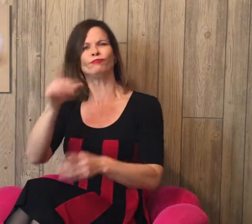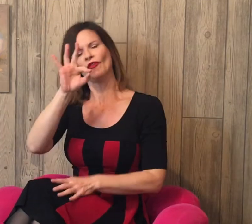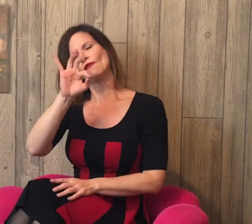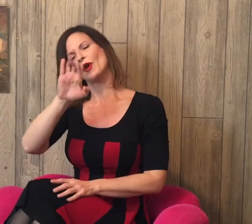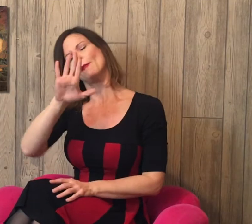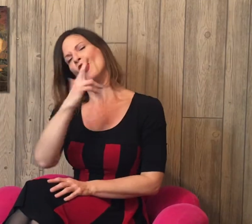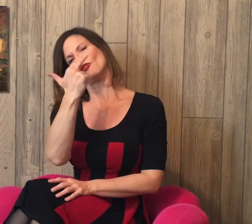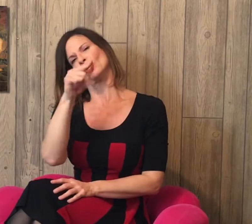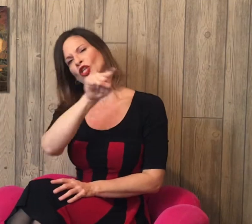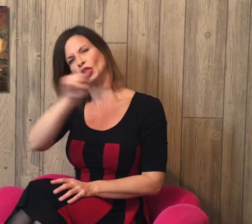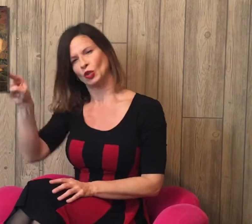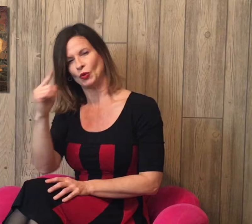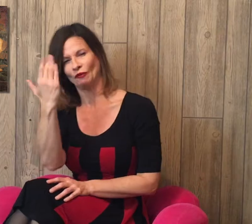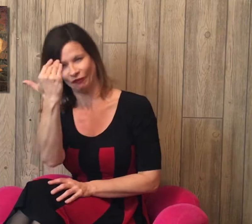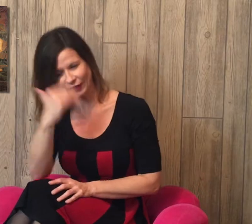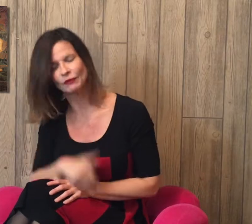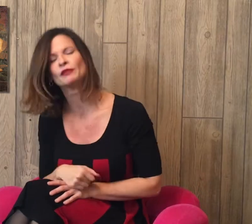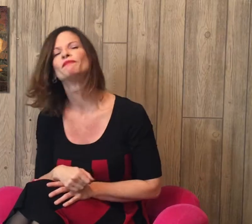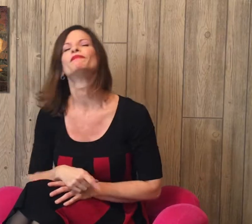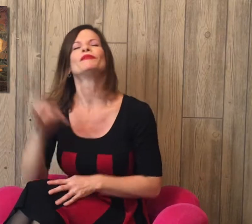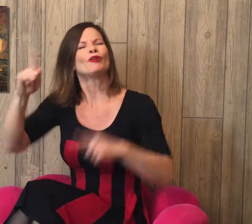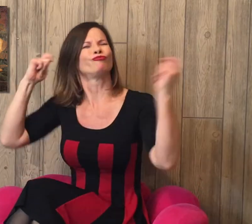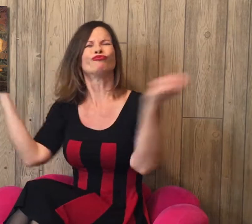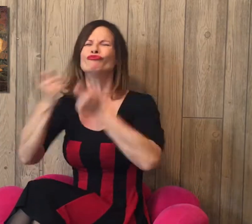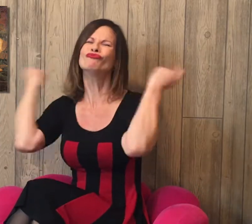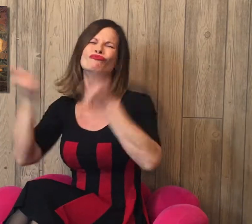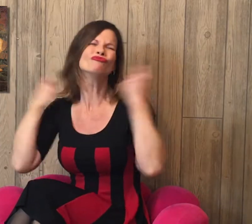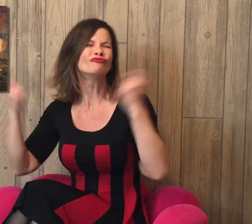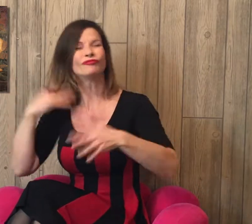It was celebrated from February 13th to the 15th.